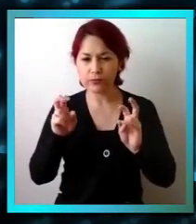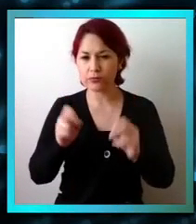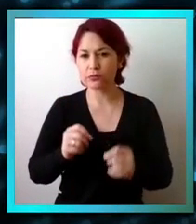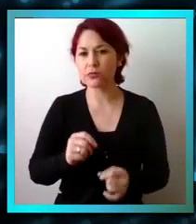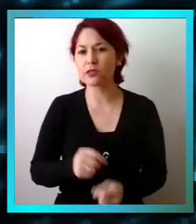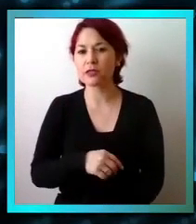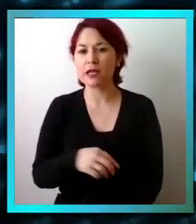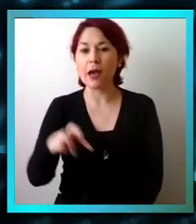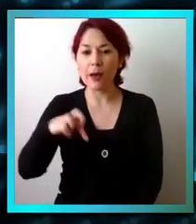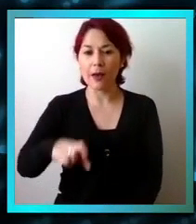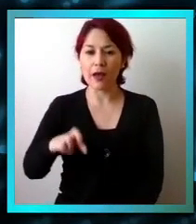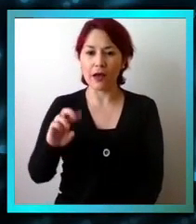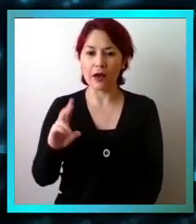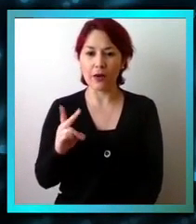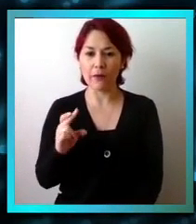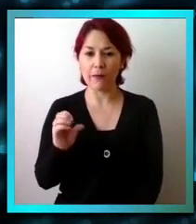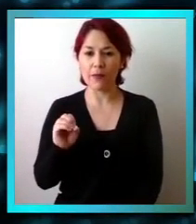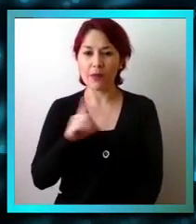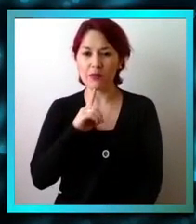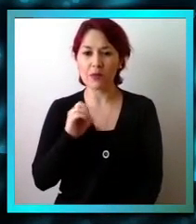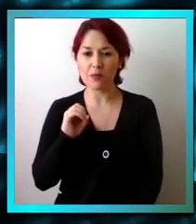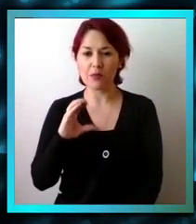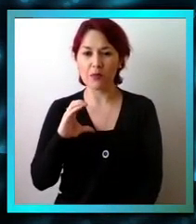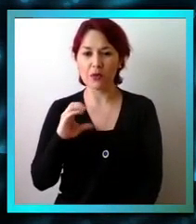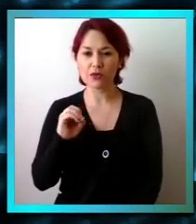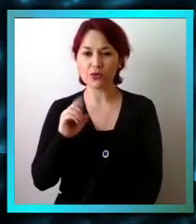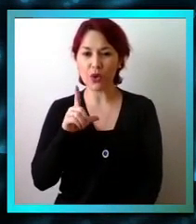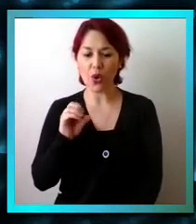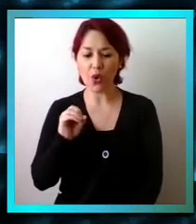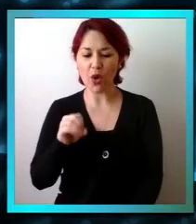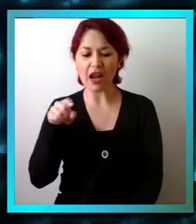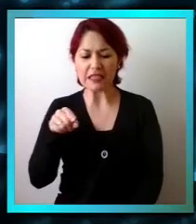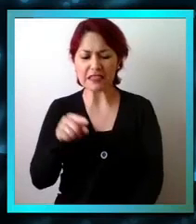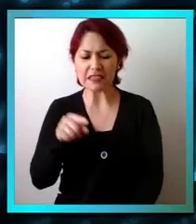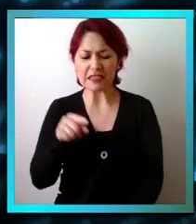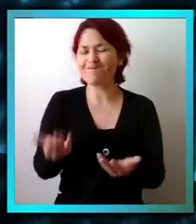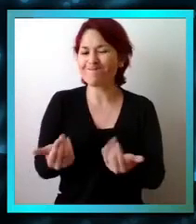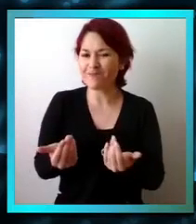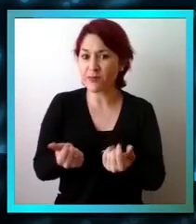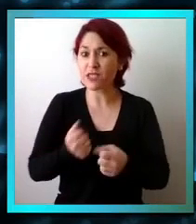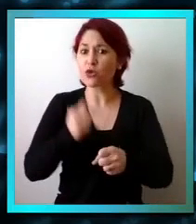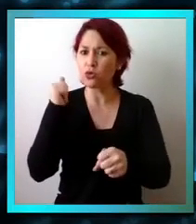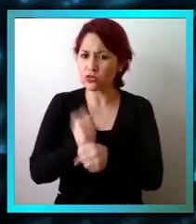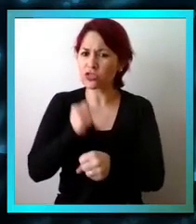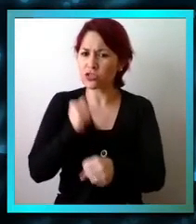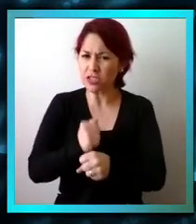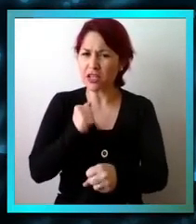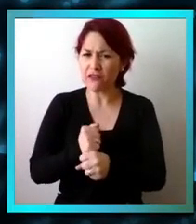the very accurate work in industrial environment etc etc actually this uh this solution works